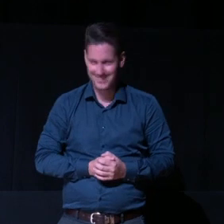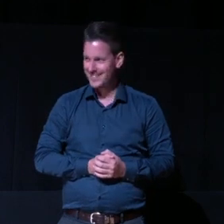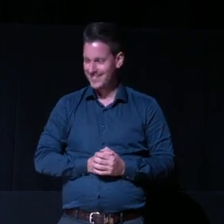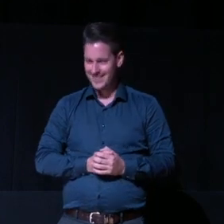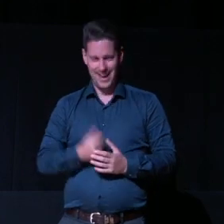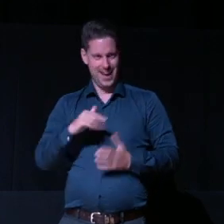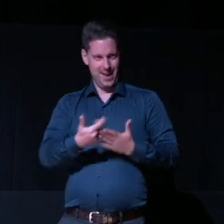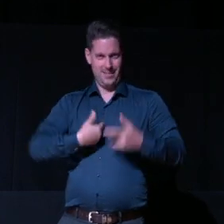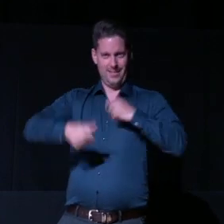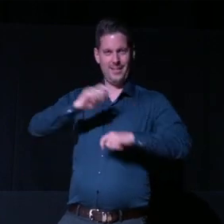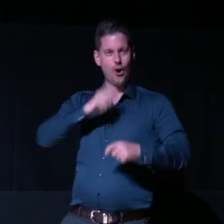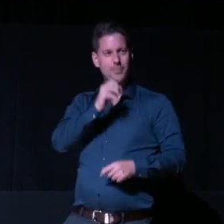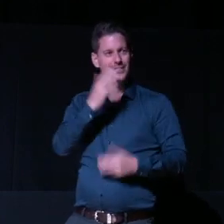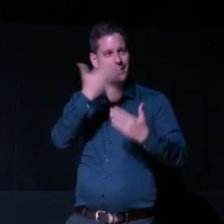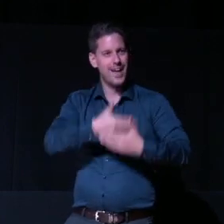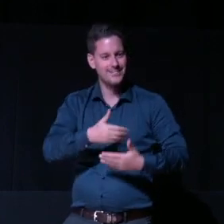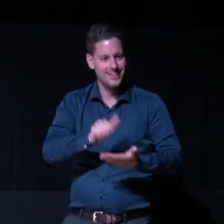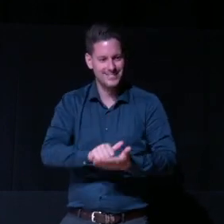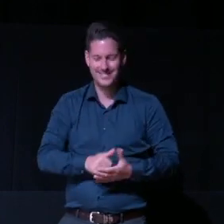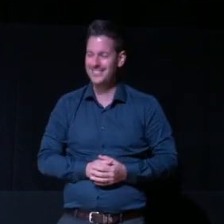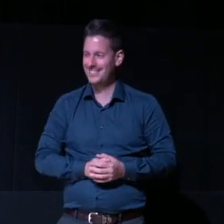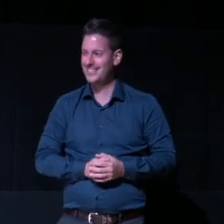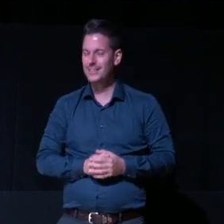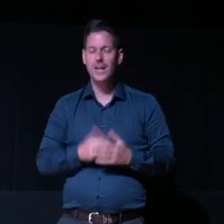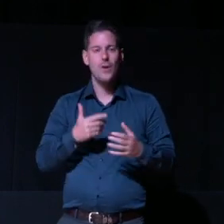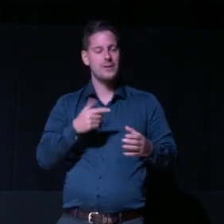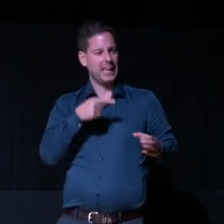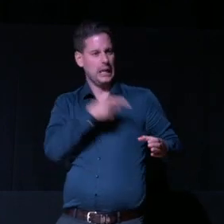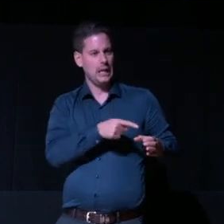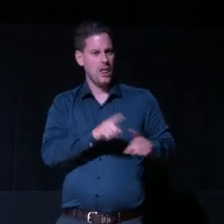But the thing that I found